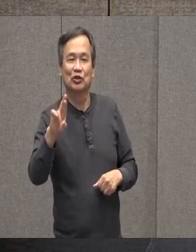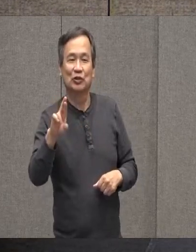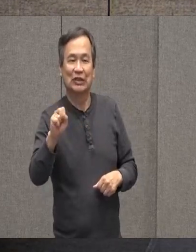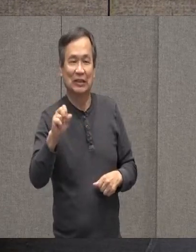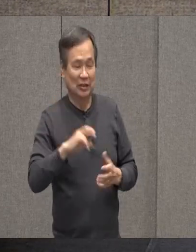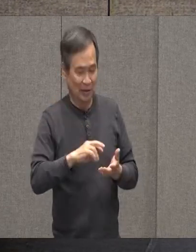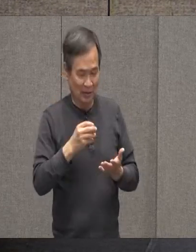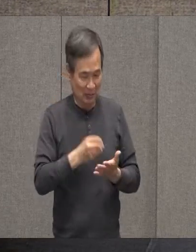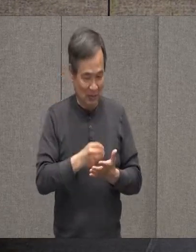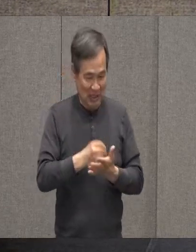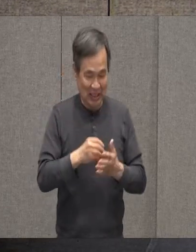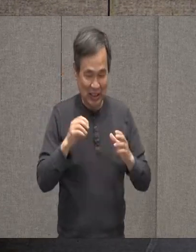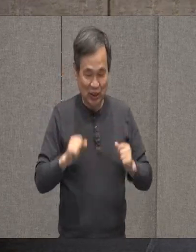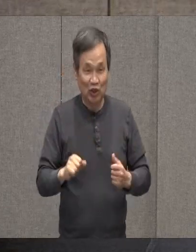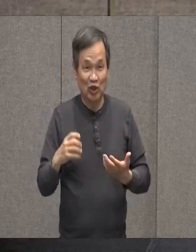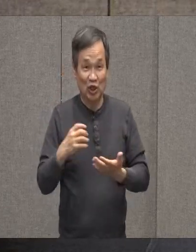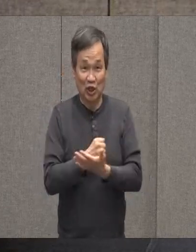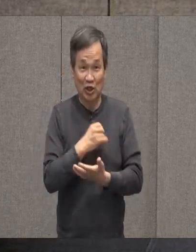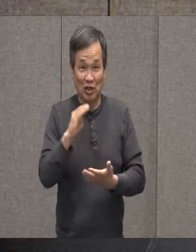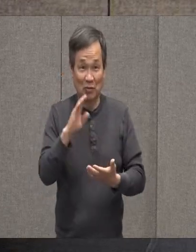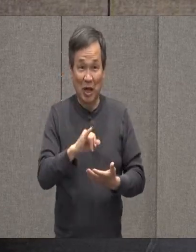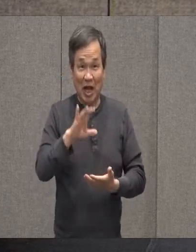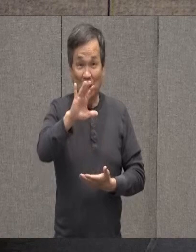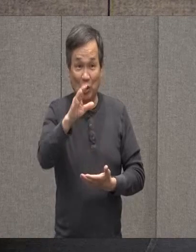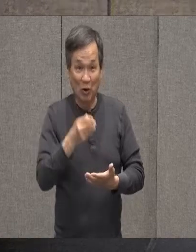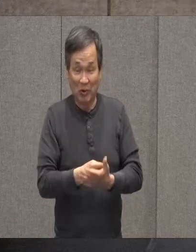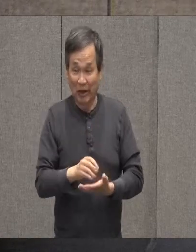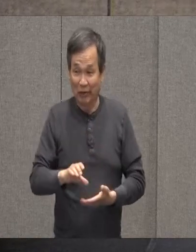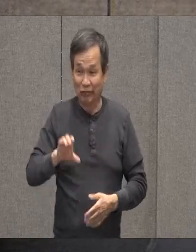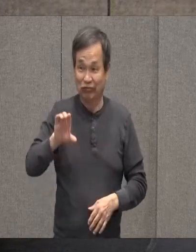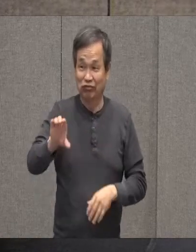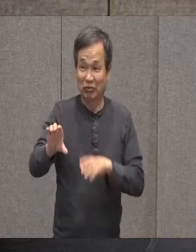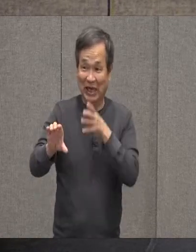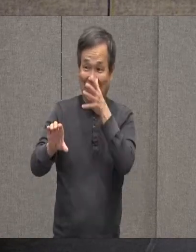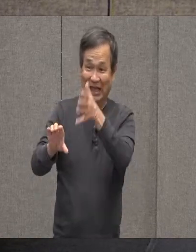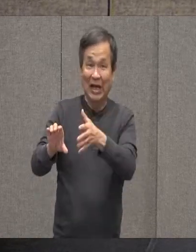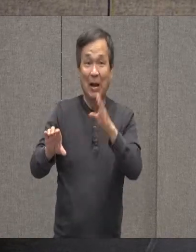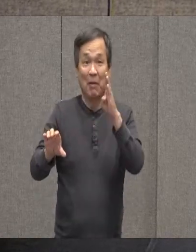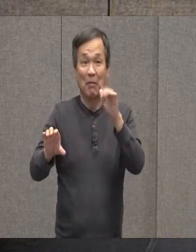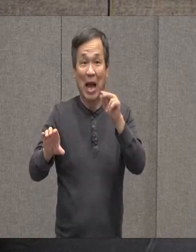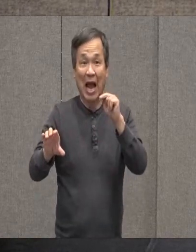just by putting your own money into the bank and leaving it there for a while.